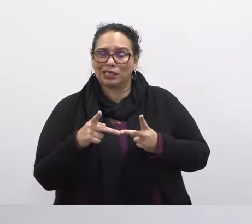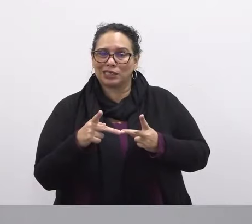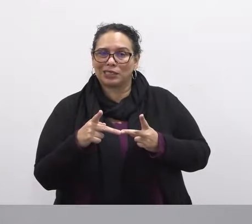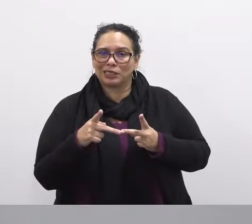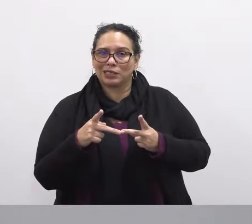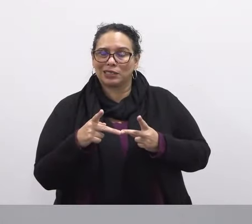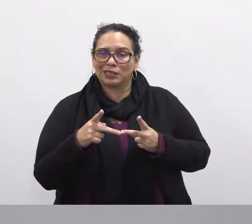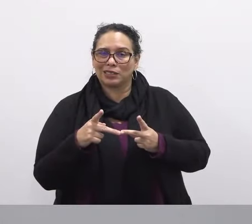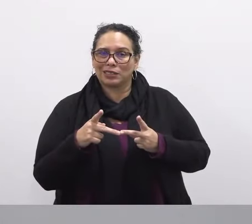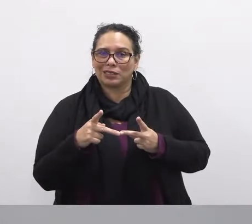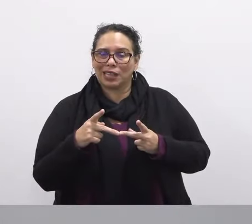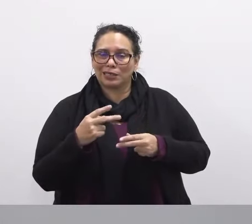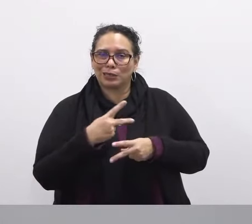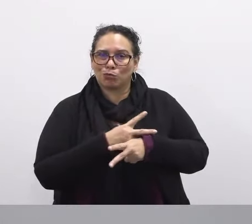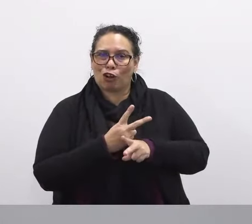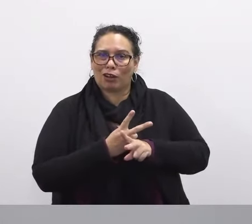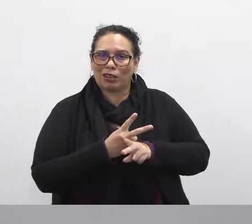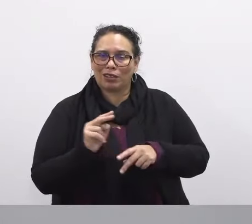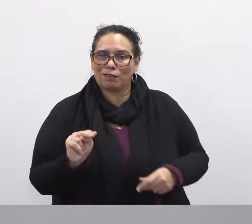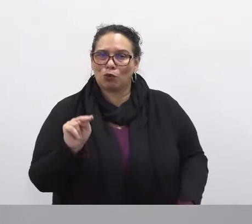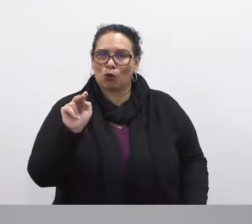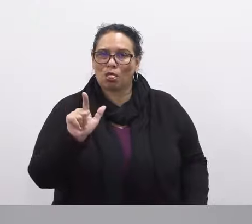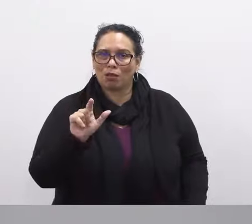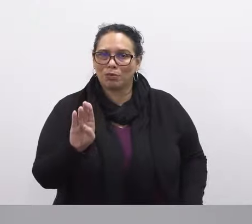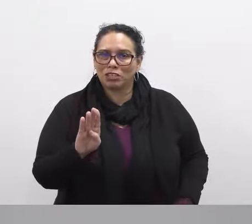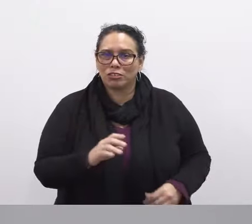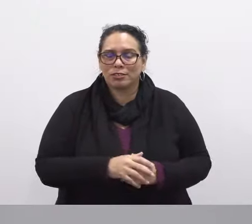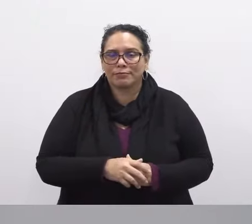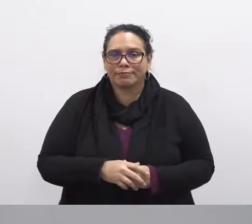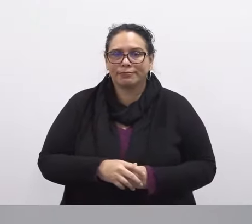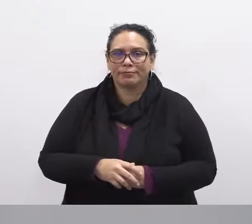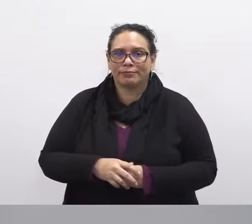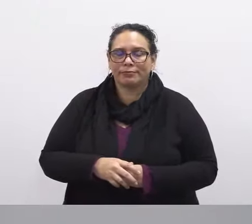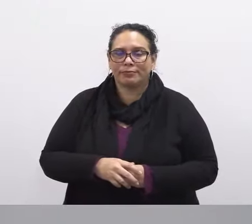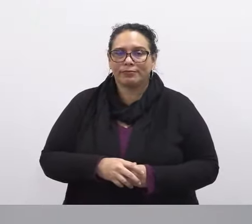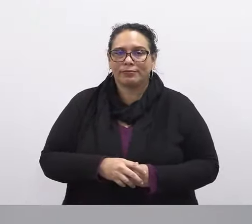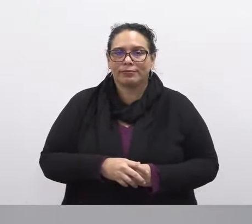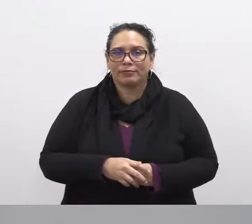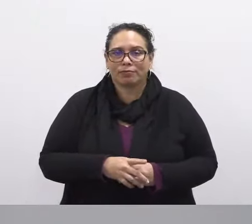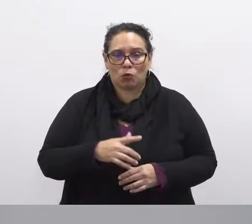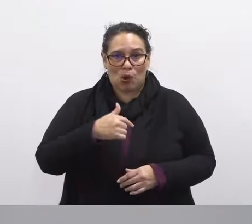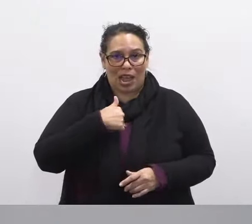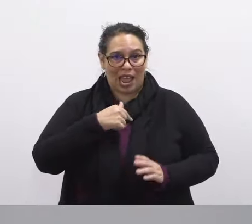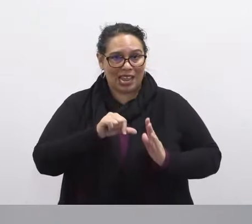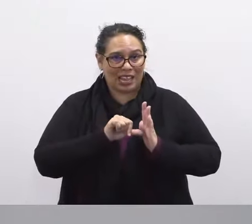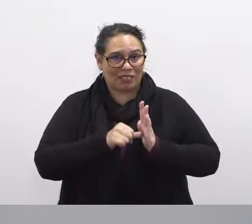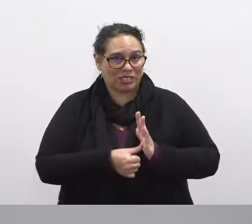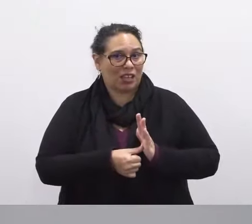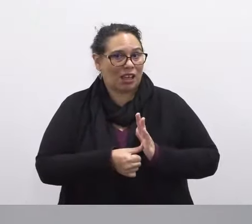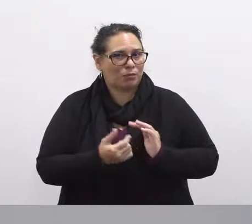in North Long Beach. So, when I emphasized earlier today with America